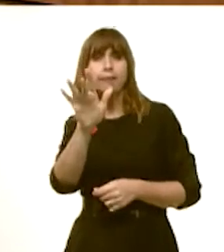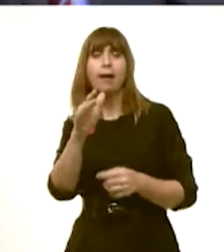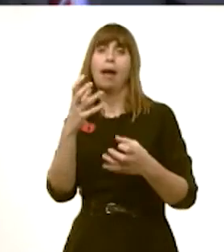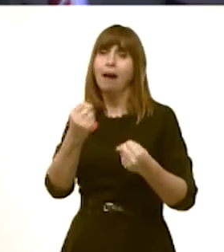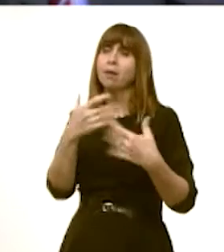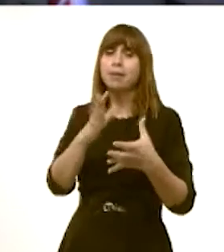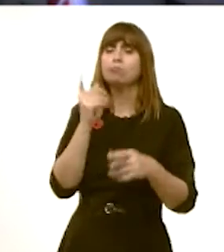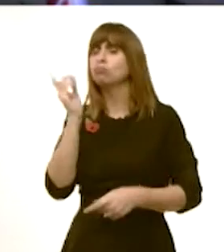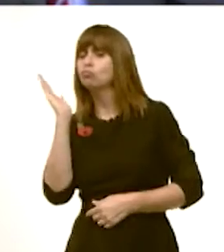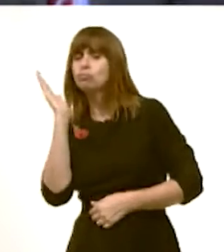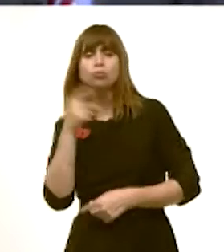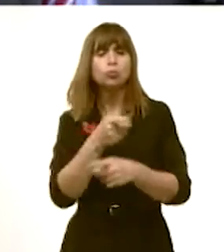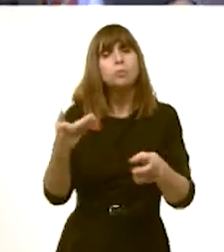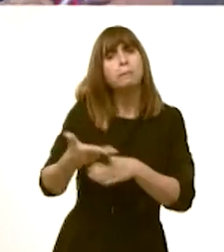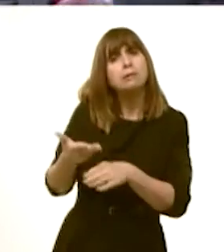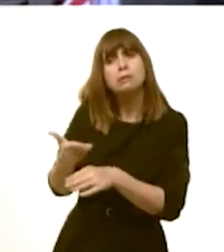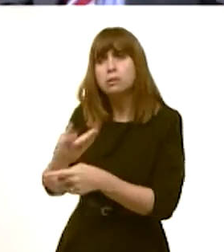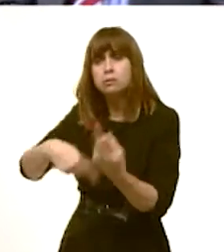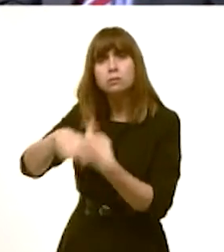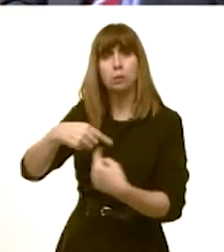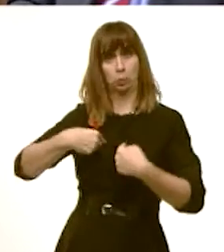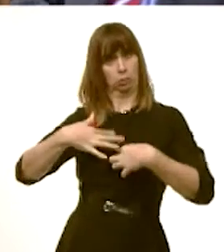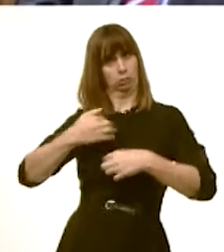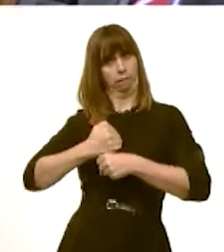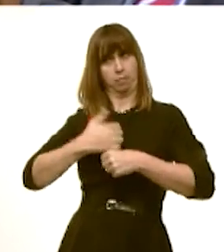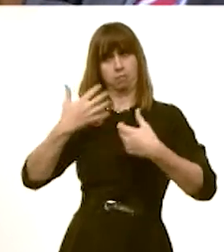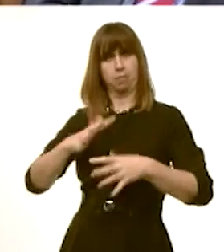of Wales particularly, we have emphasised what we want to see in terms of making sure